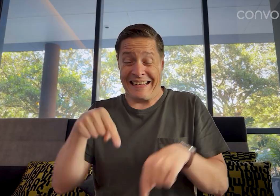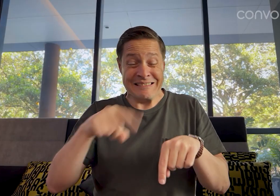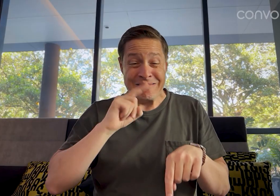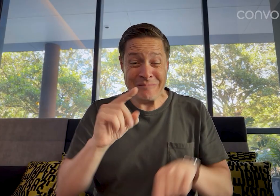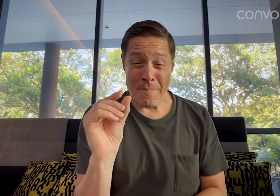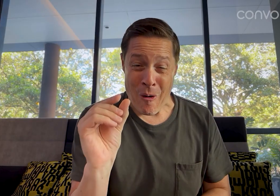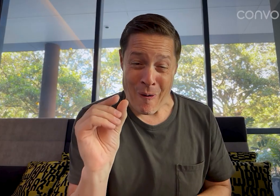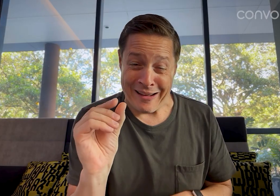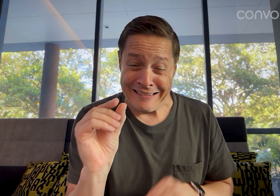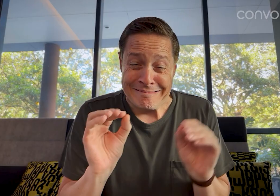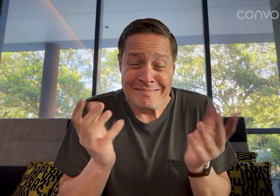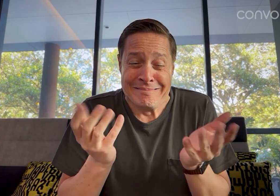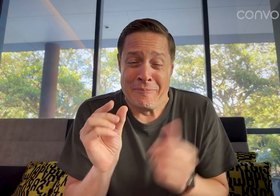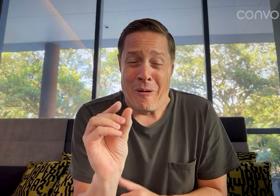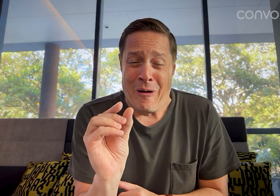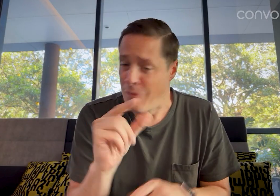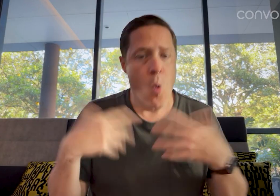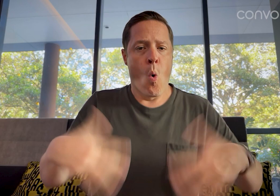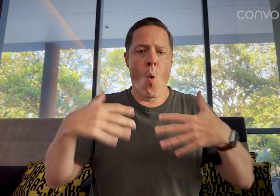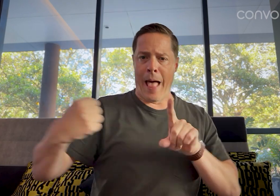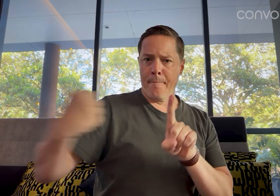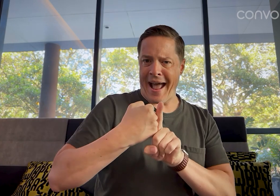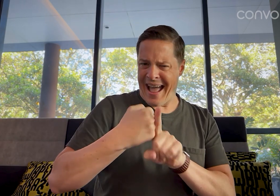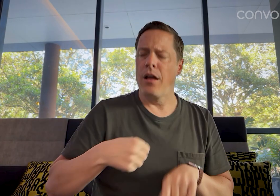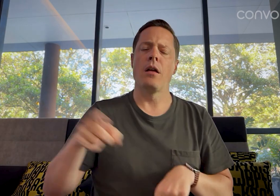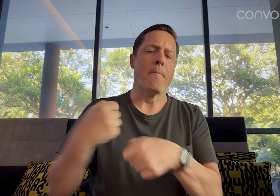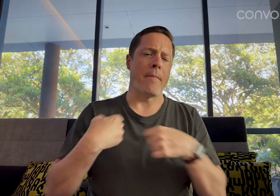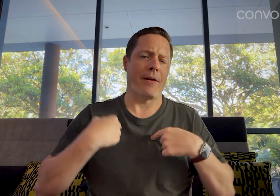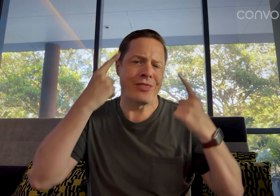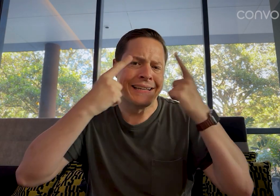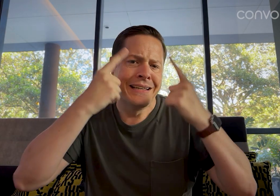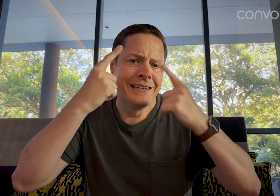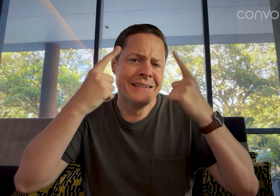These small things can have a huge impact. They make me think.